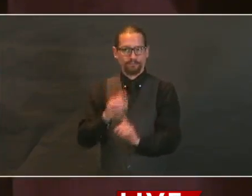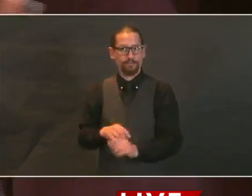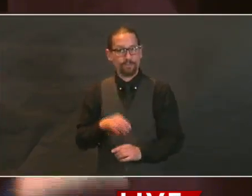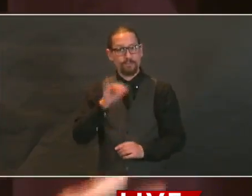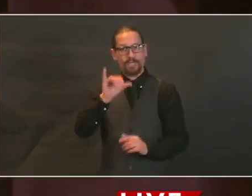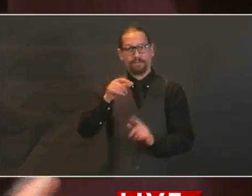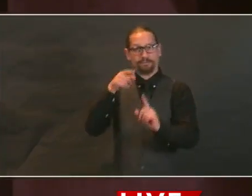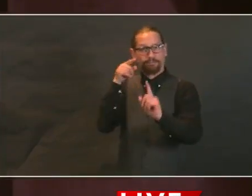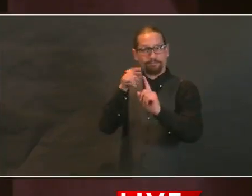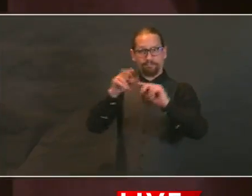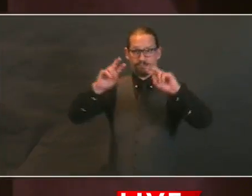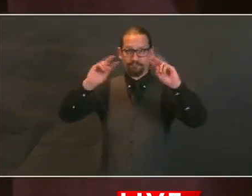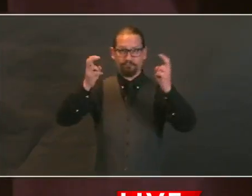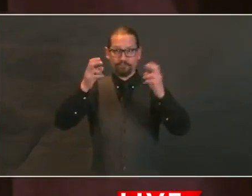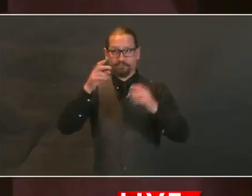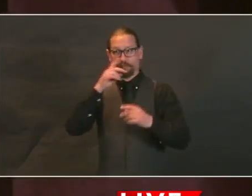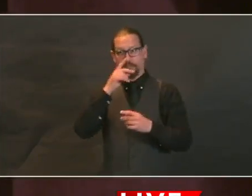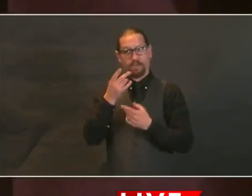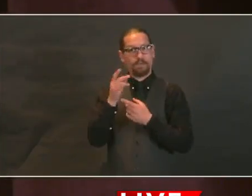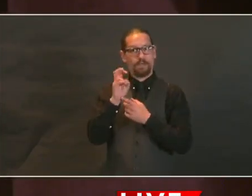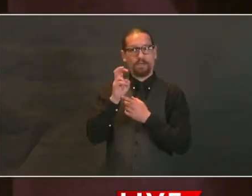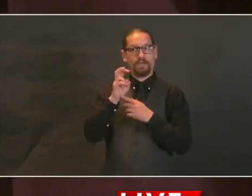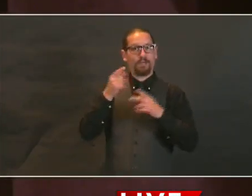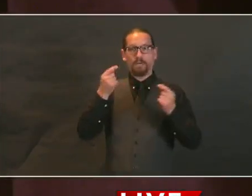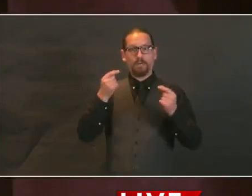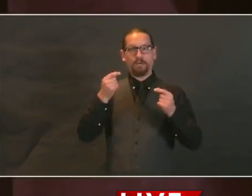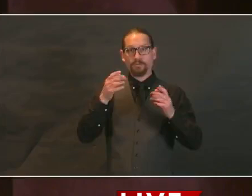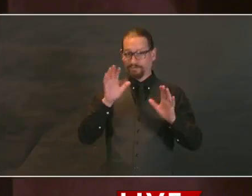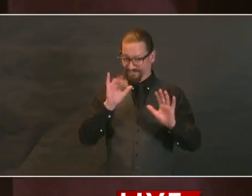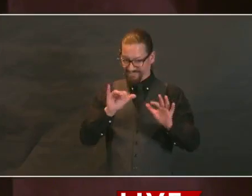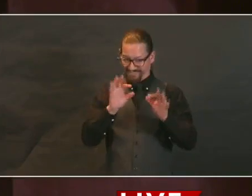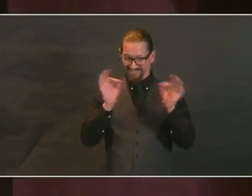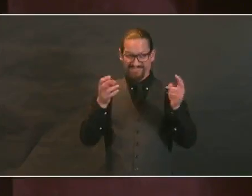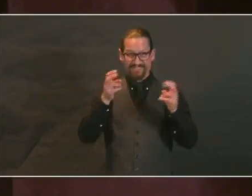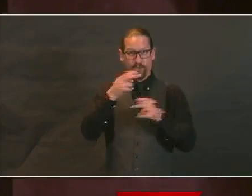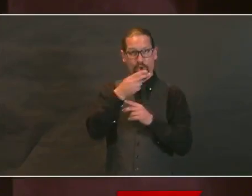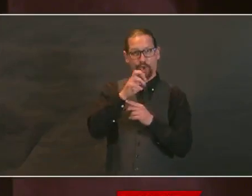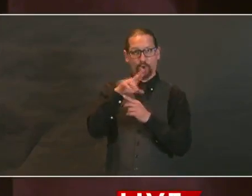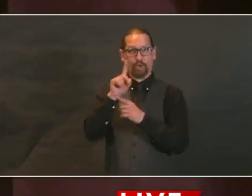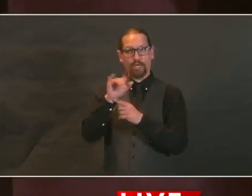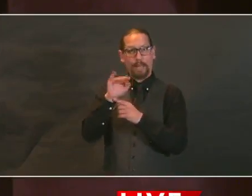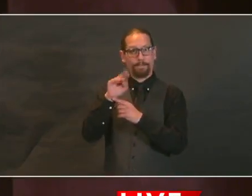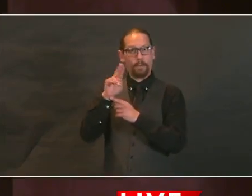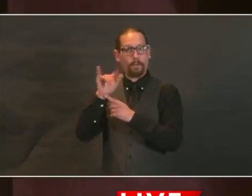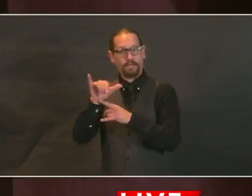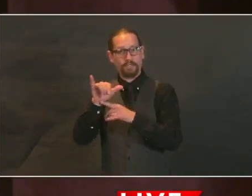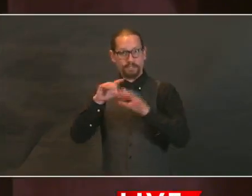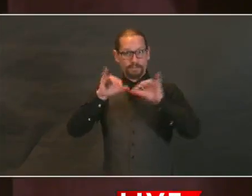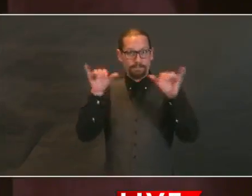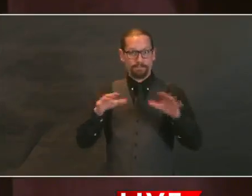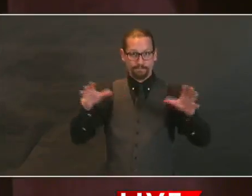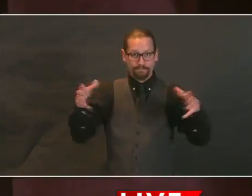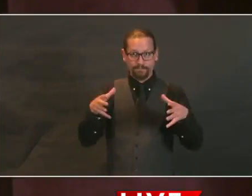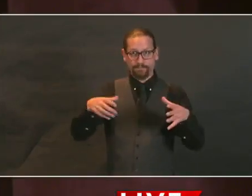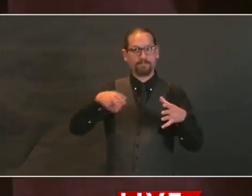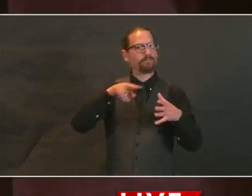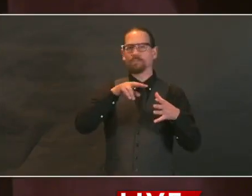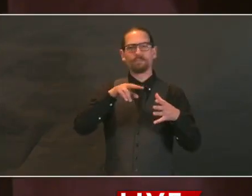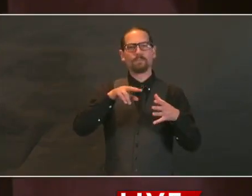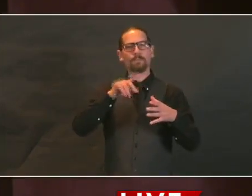THAT WE IN PUBLIC HEALTH NEWS WHEN THINKING ABOUT POPULATIONS AT THE STATEWIDE